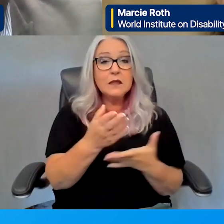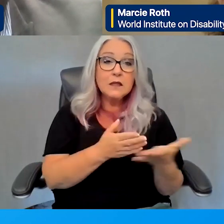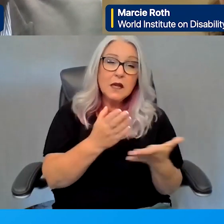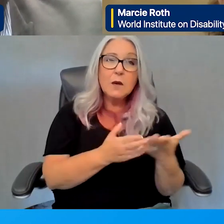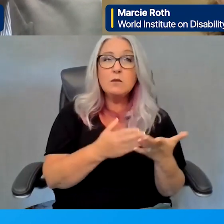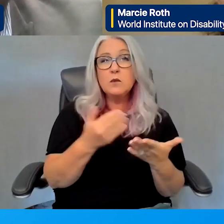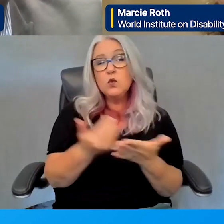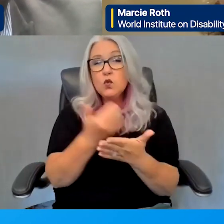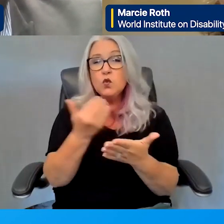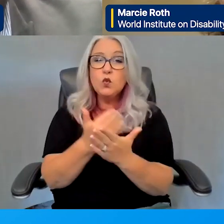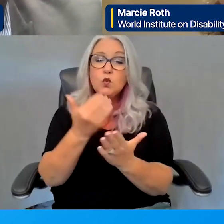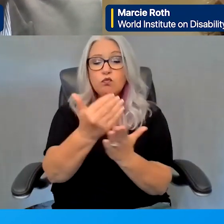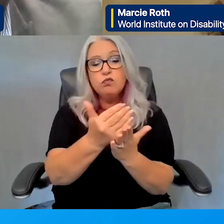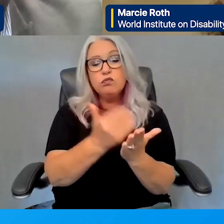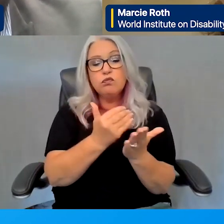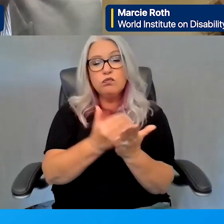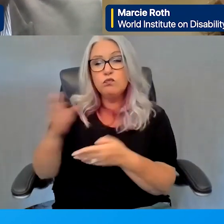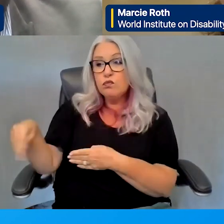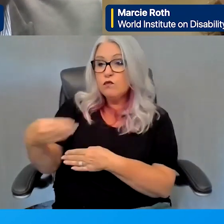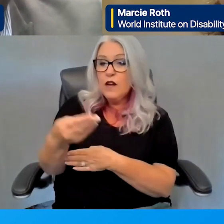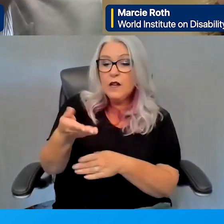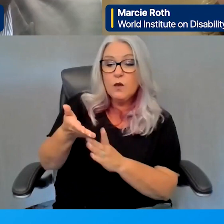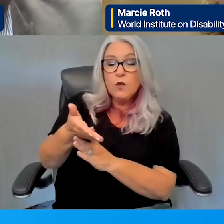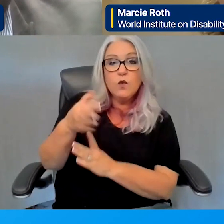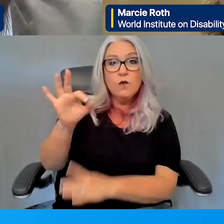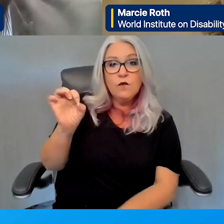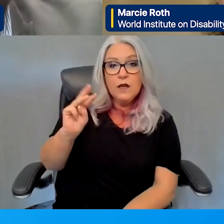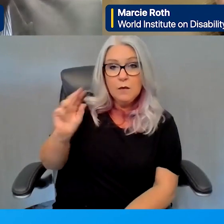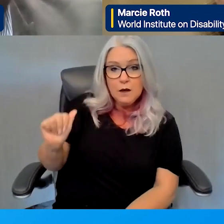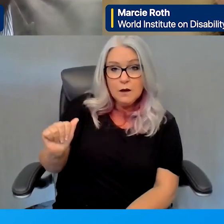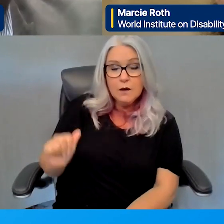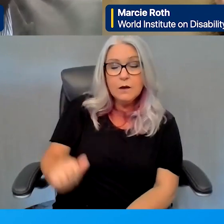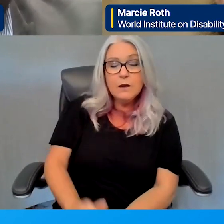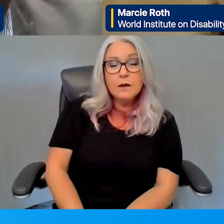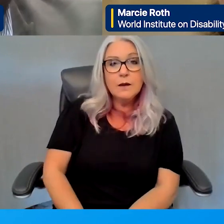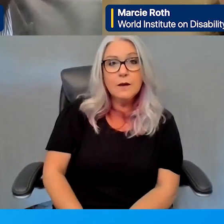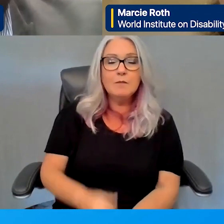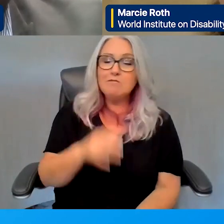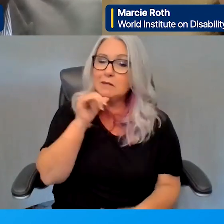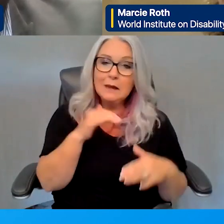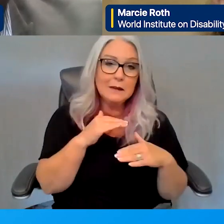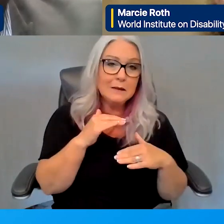by FEMA. But inadequate